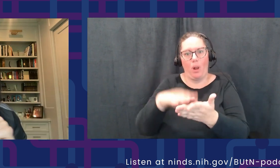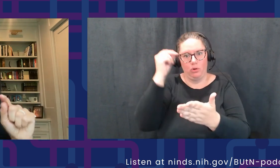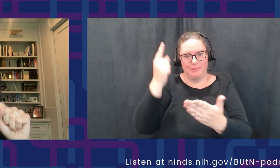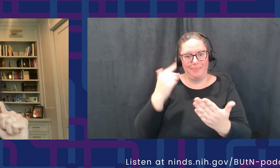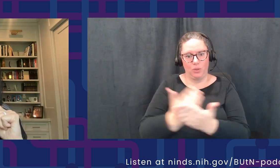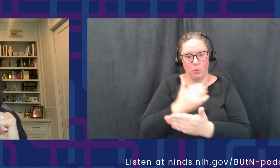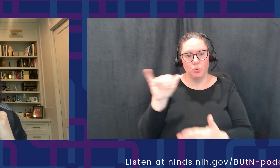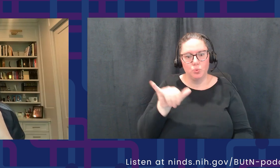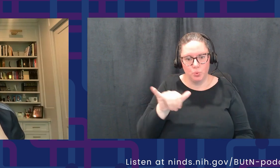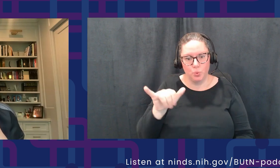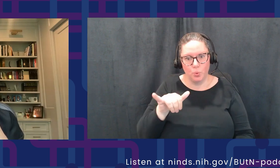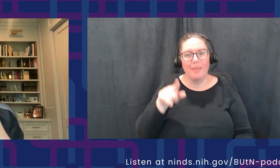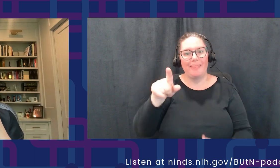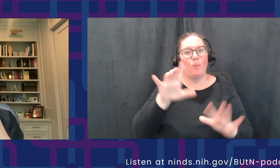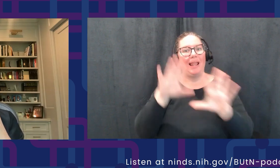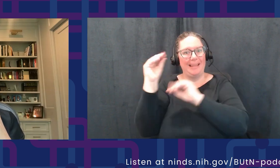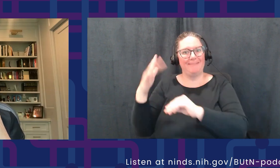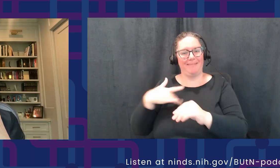They're going to leave and they'll have learned something new from that talk.